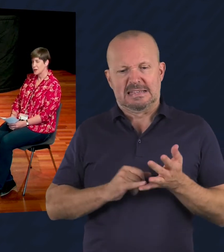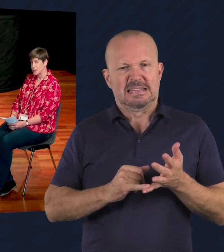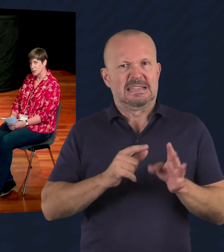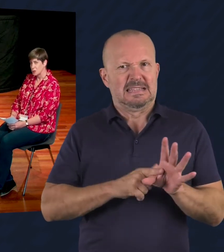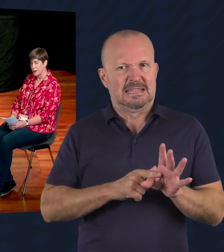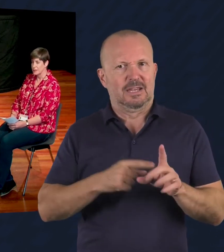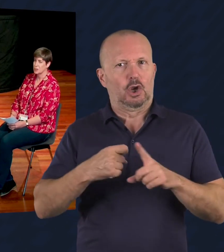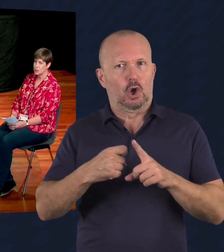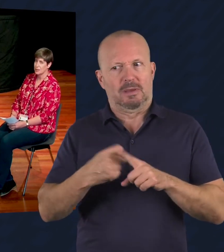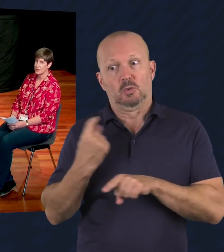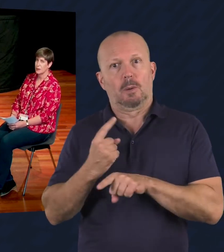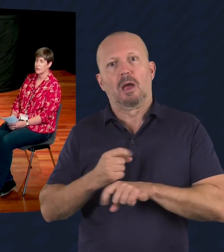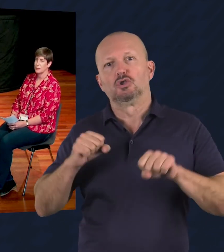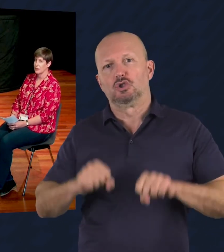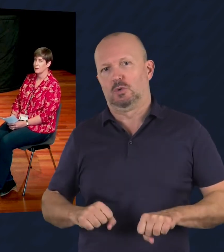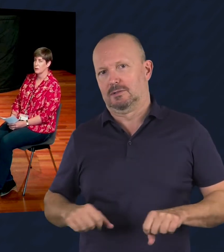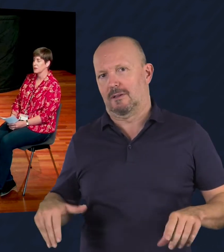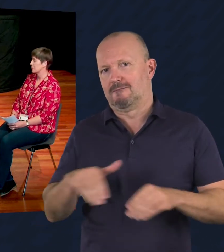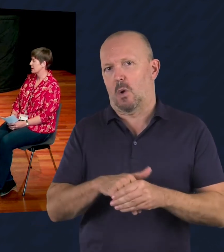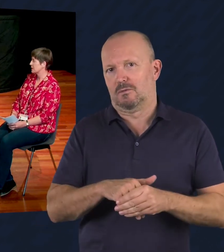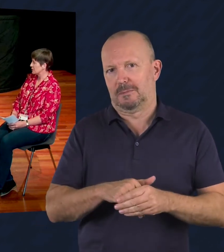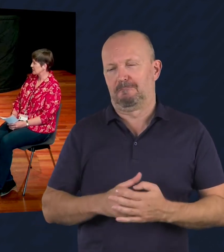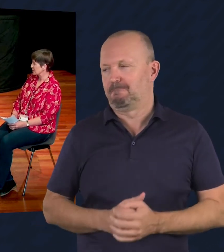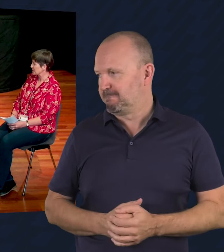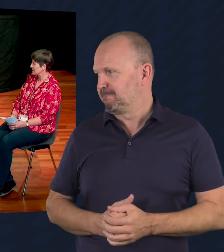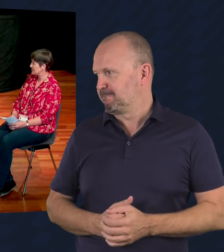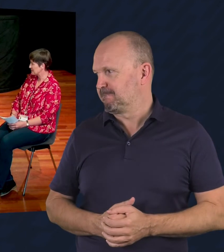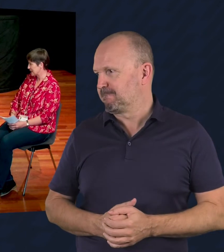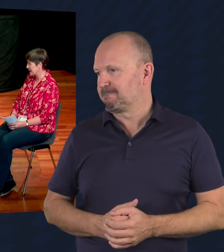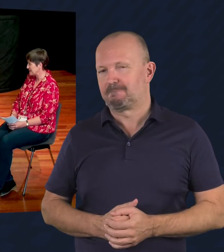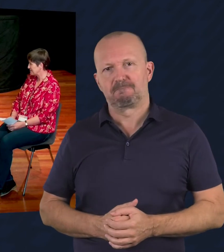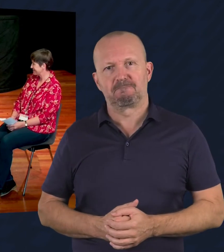who's gonna talk about the student experience being involved in writing audio descriptions.